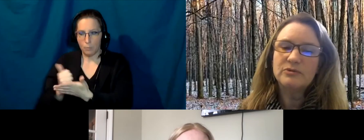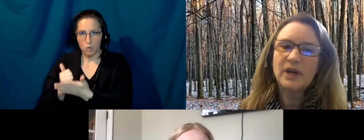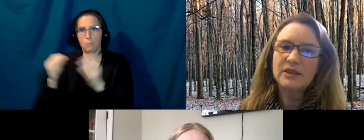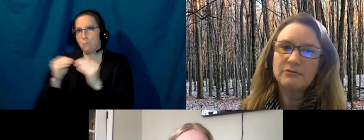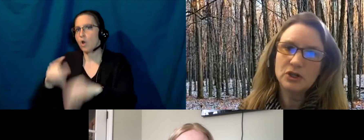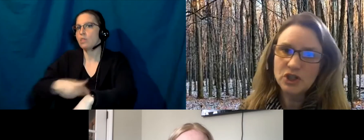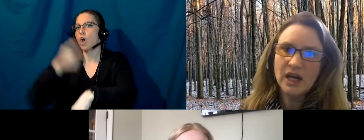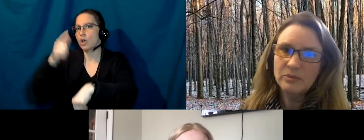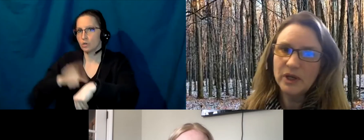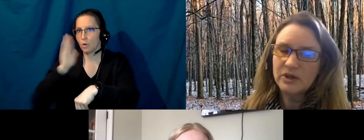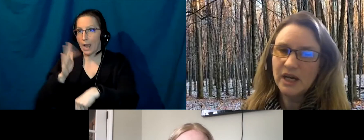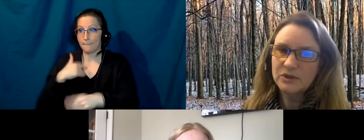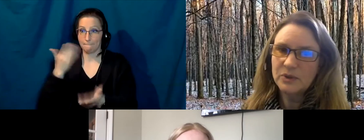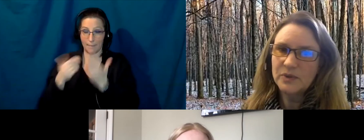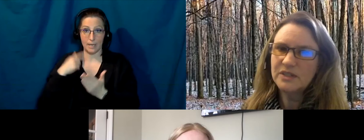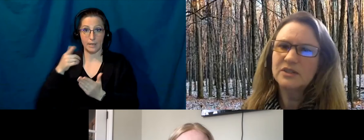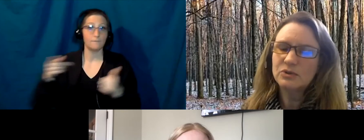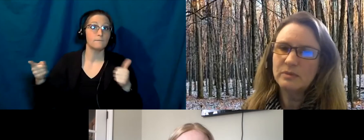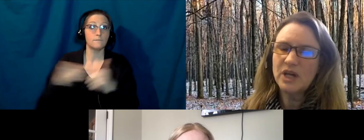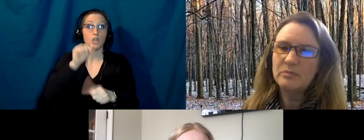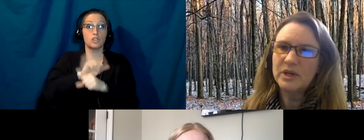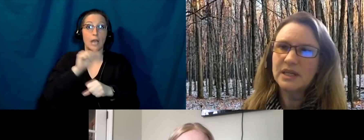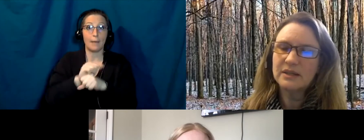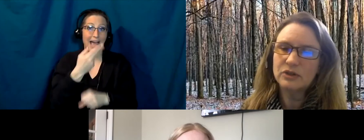find the first job while you're in high school, which isn't your dream job but to get started,